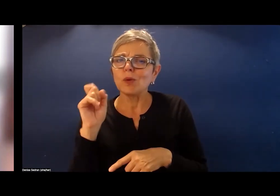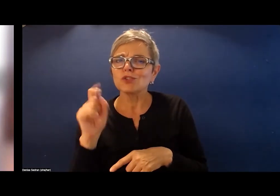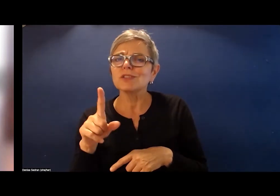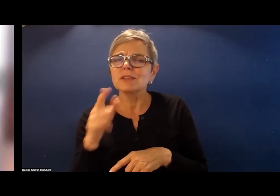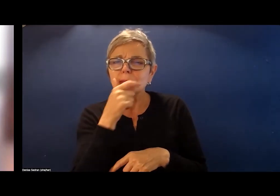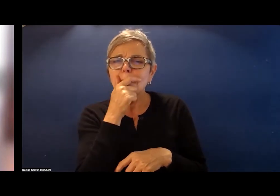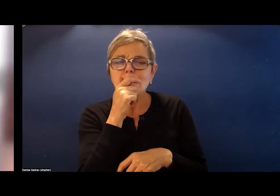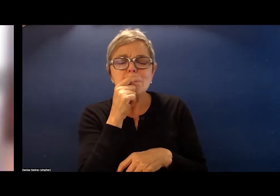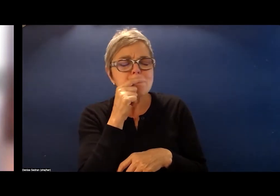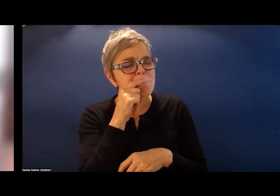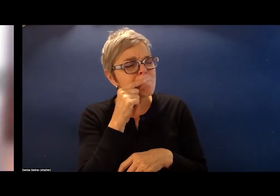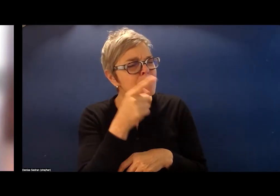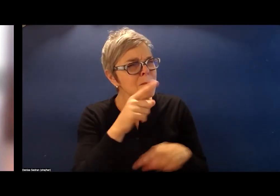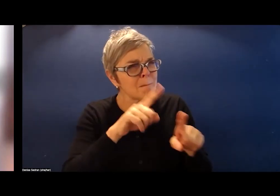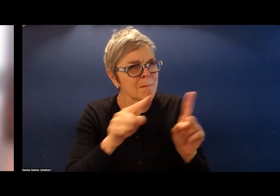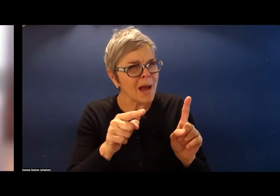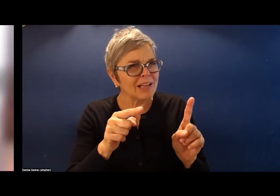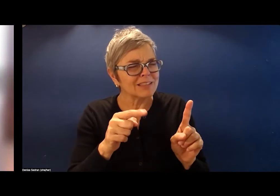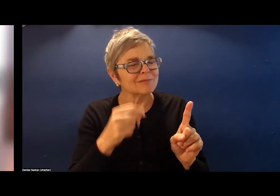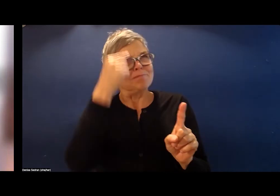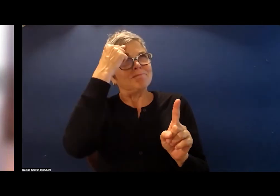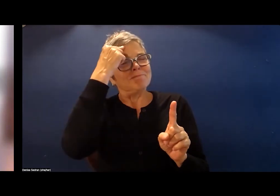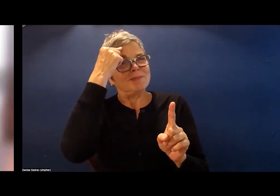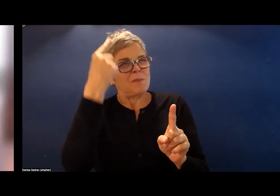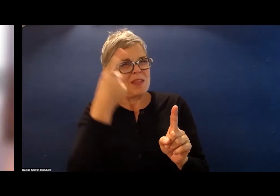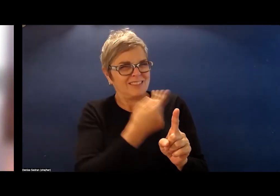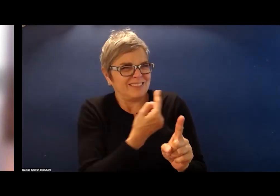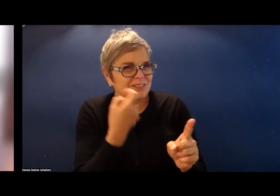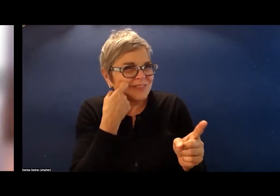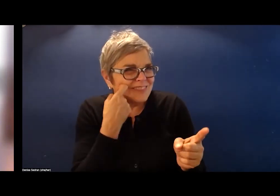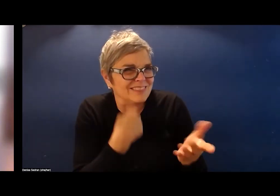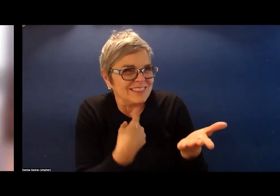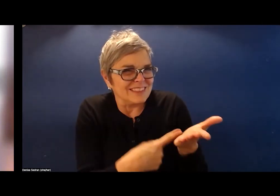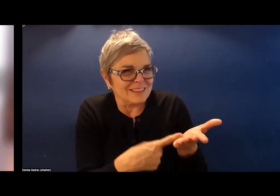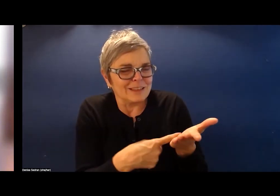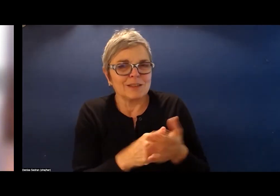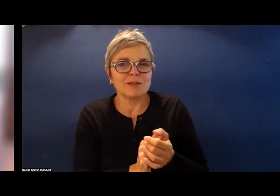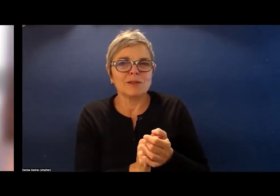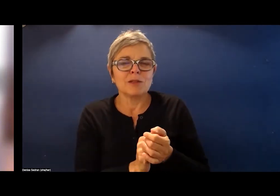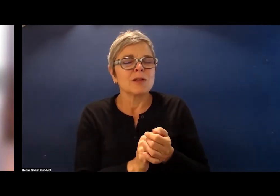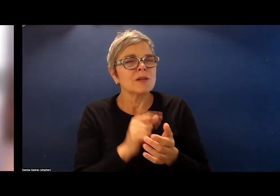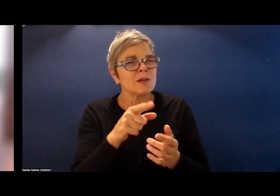which is how specific the time in which we delivered the school was.